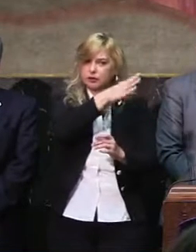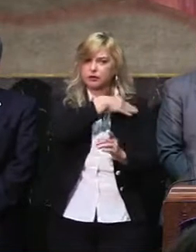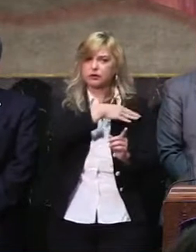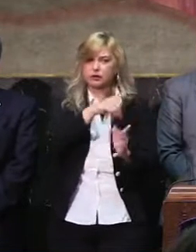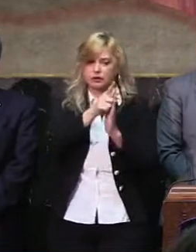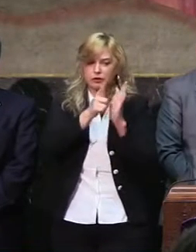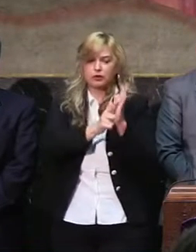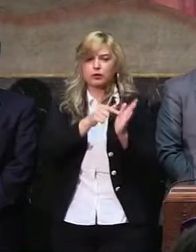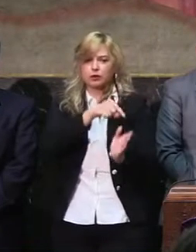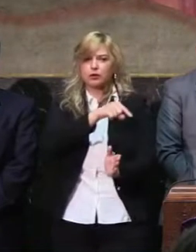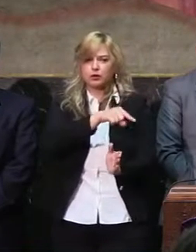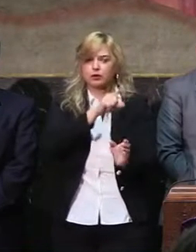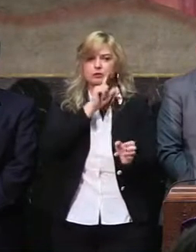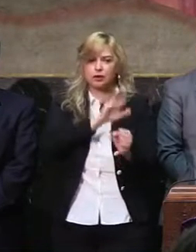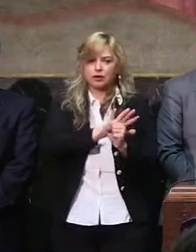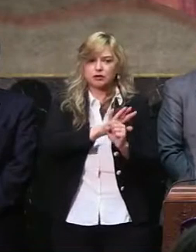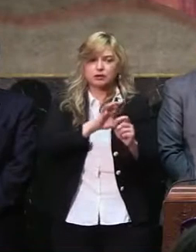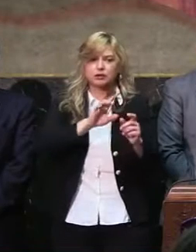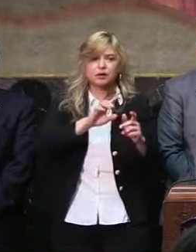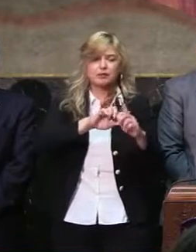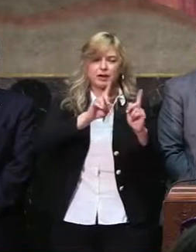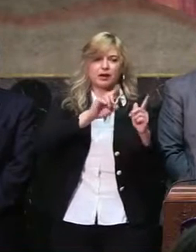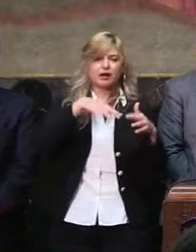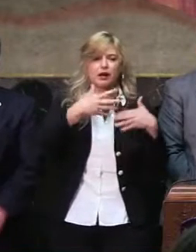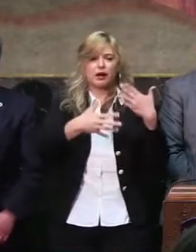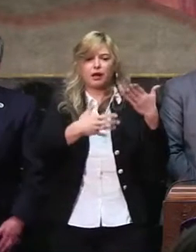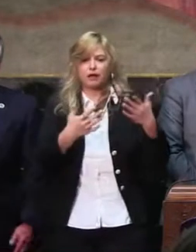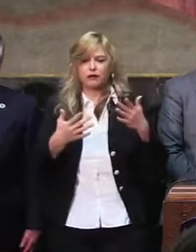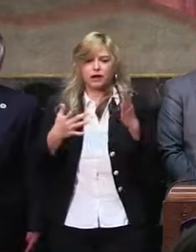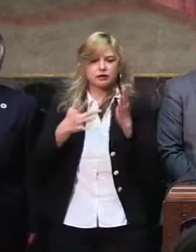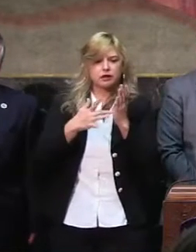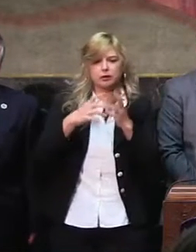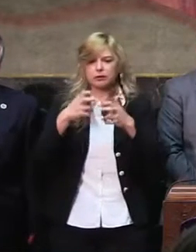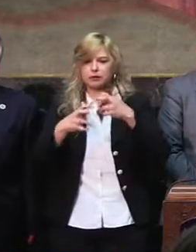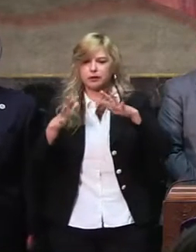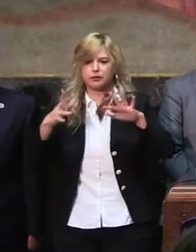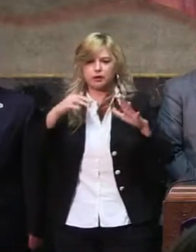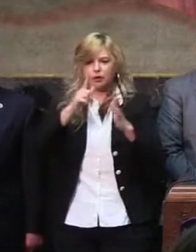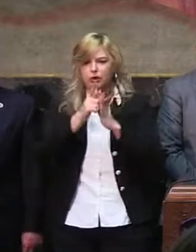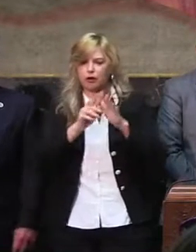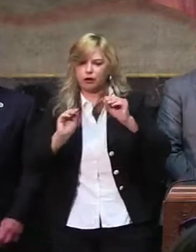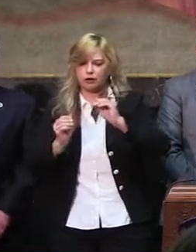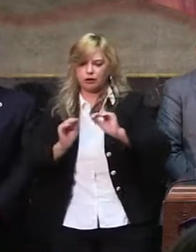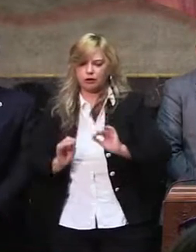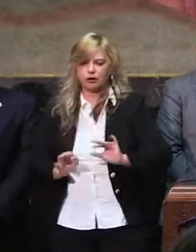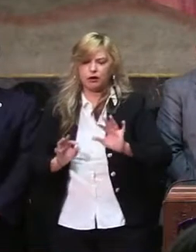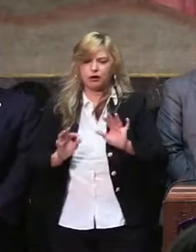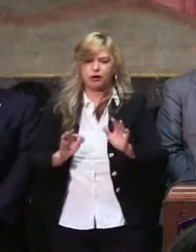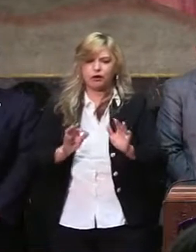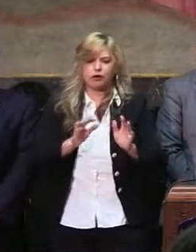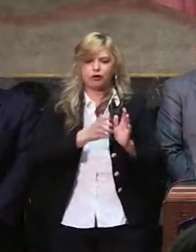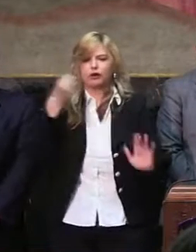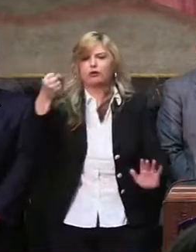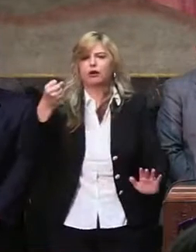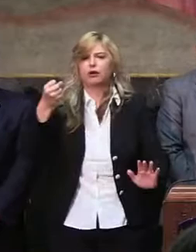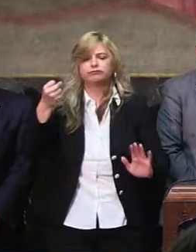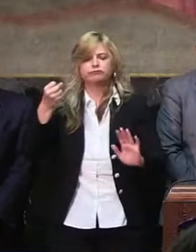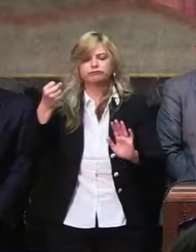technicalities to private over that and we believe as ministers of justice we cannot in good conscience oppose that so